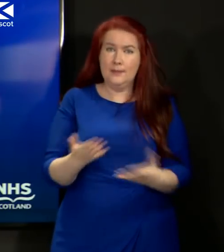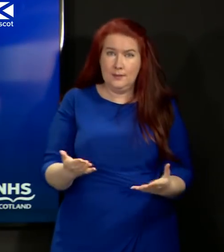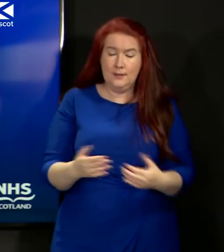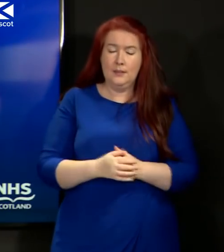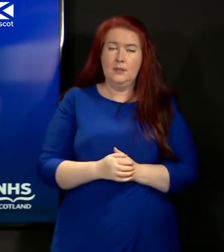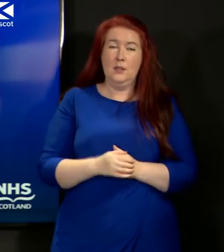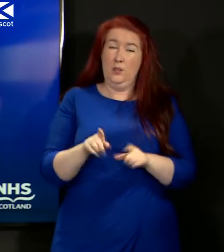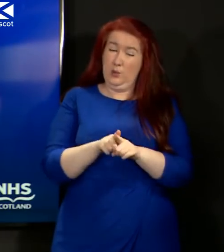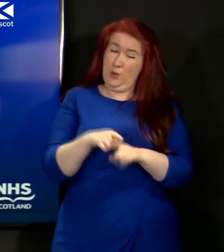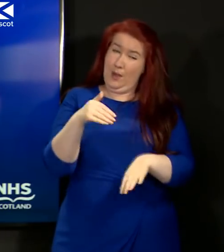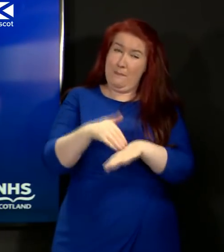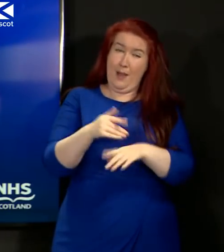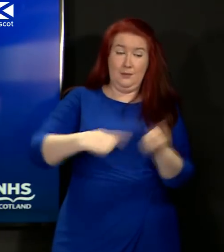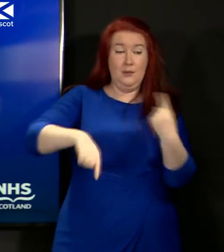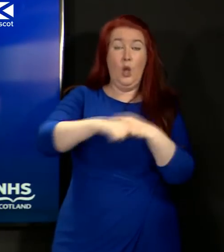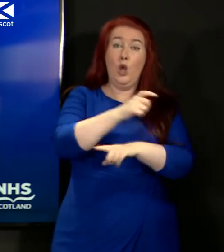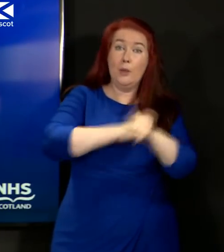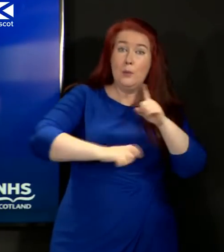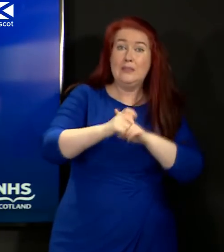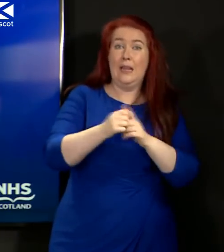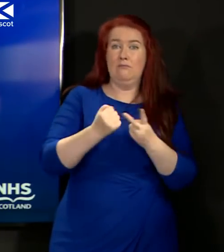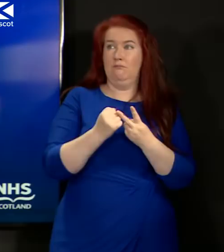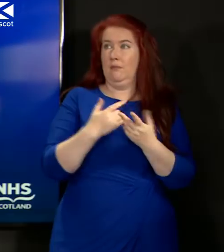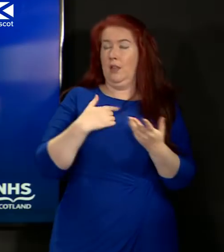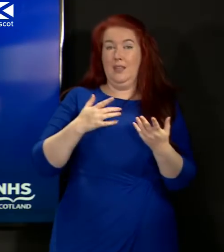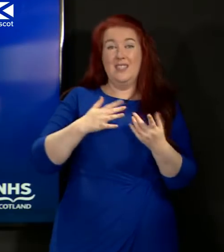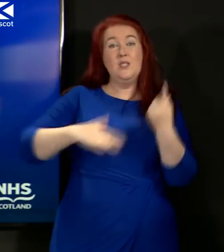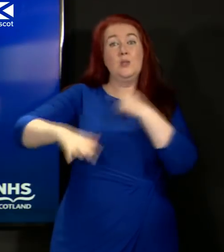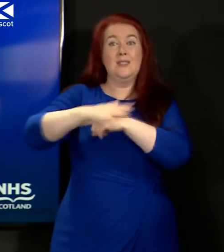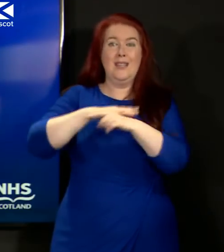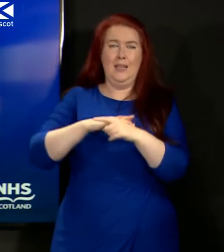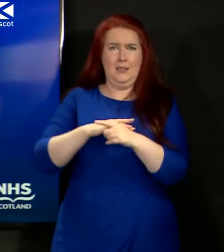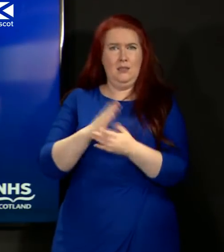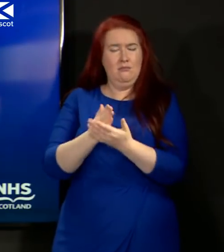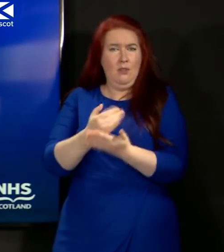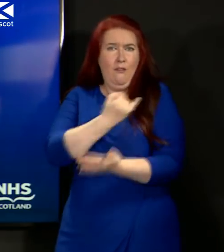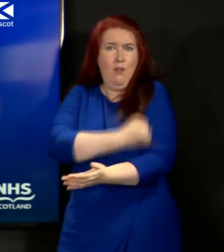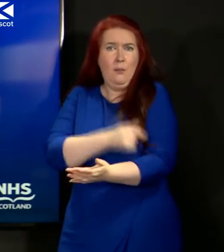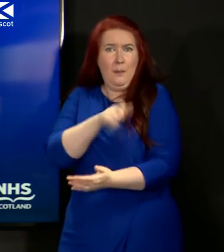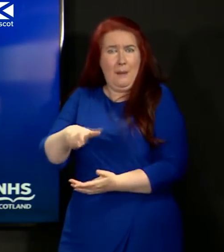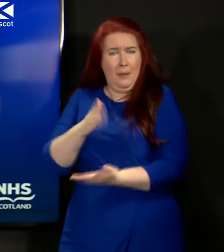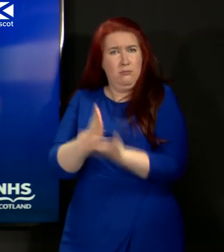and especially on our society's most vulnerable people. Today's labour market